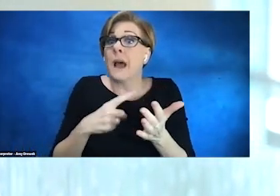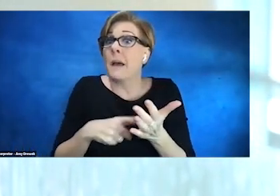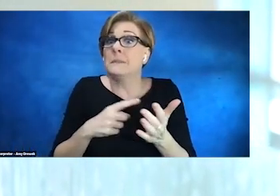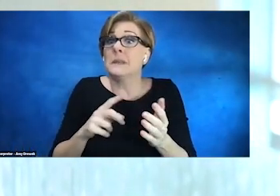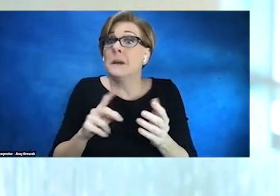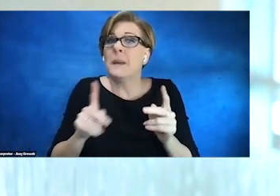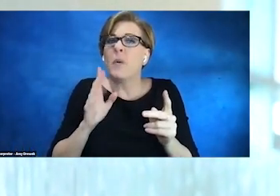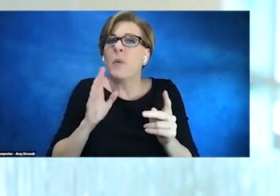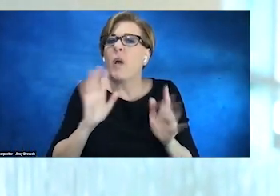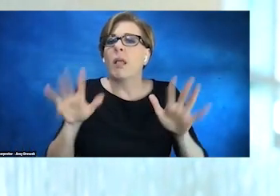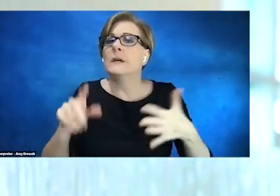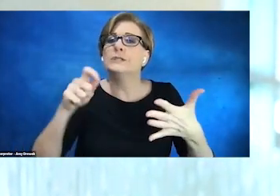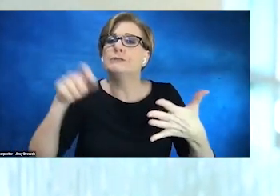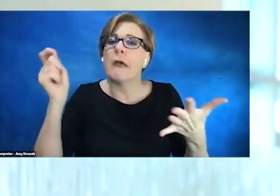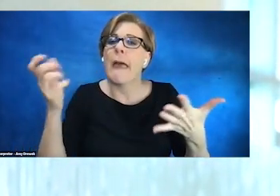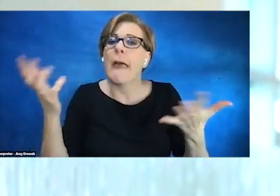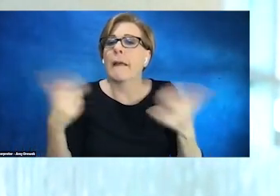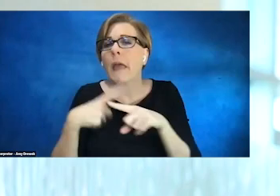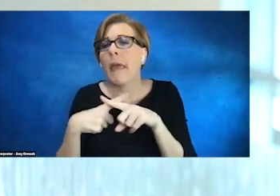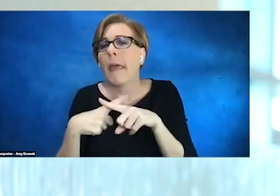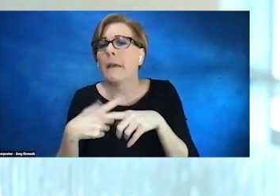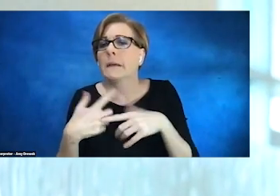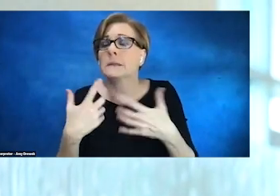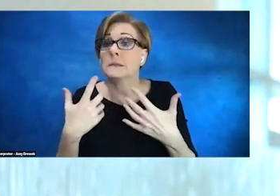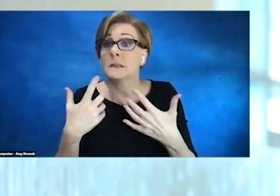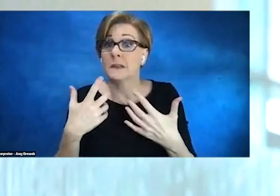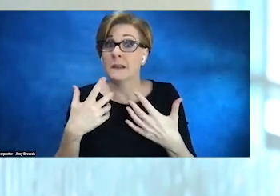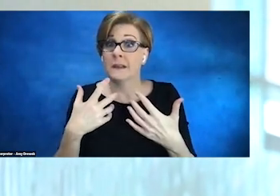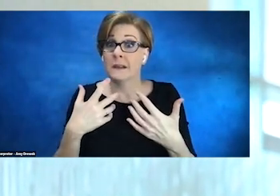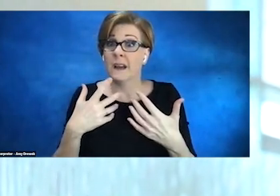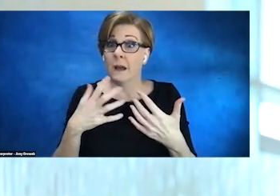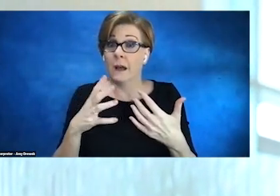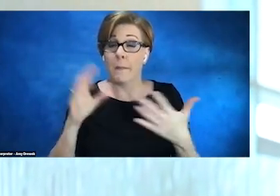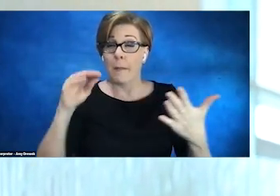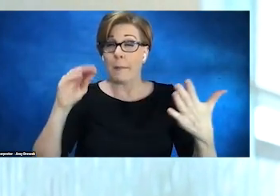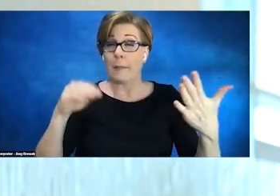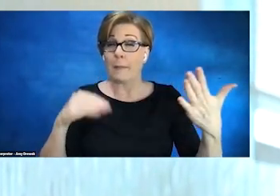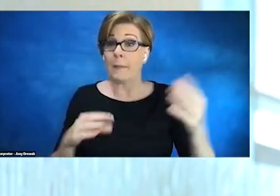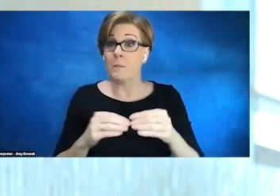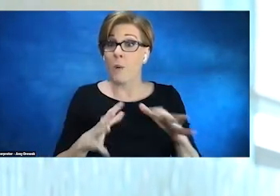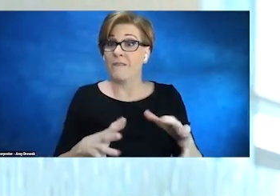choose instead of filling in those ovals to then use check marks or X's which allows them to fill